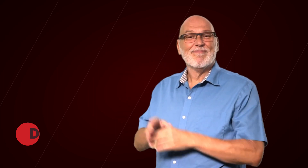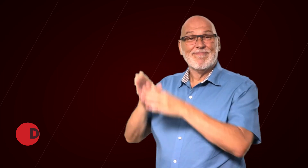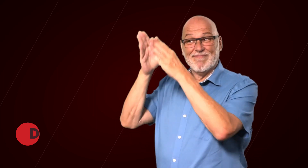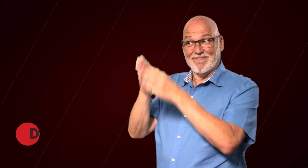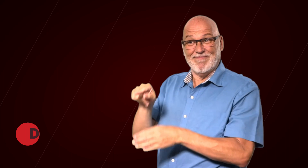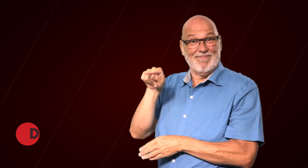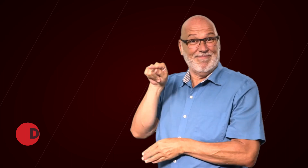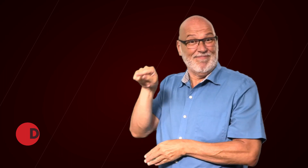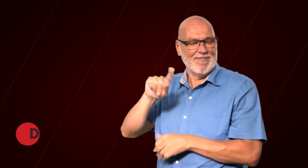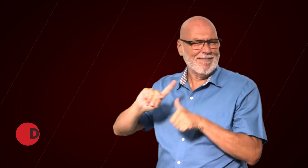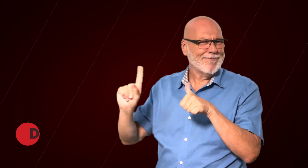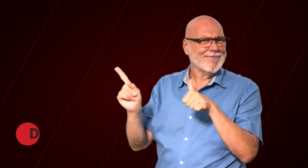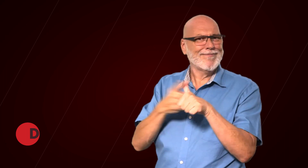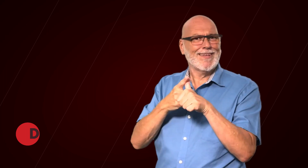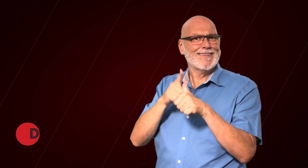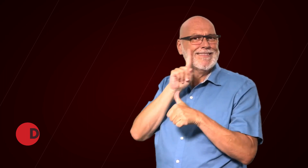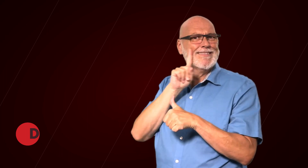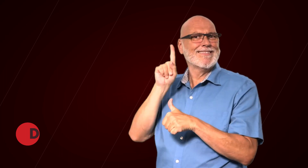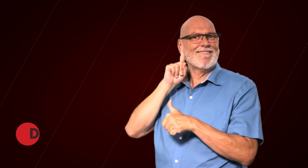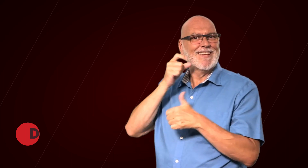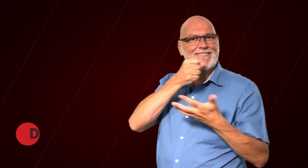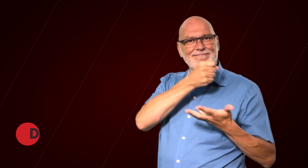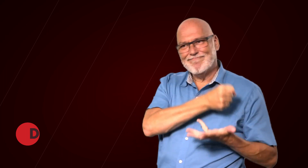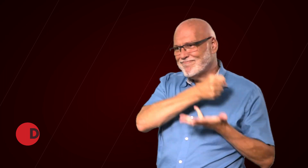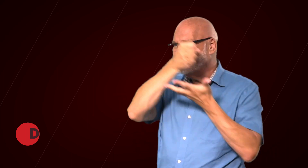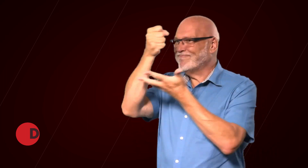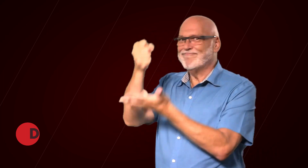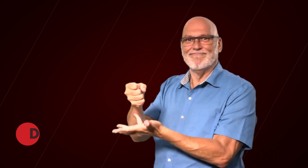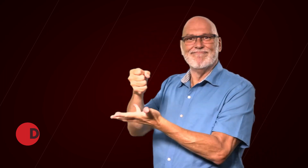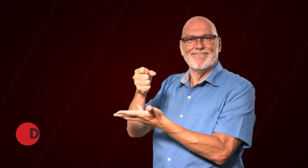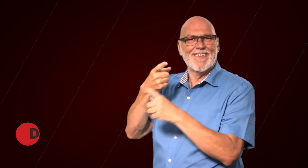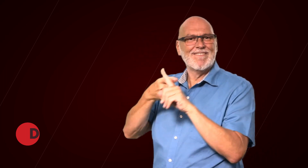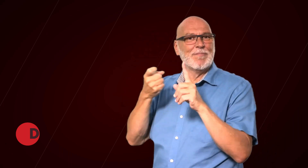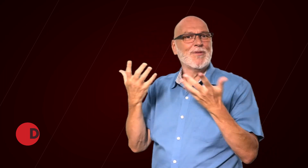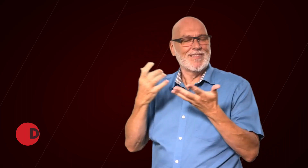He was the first Deaf recipient of a scholarship from